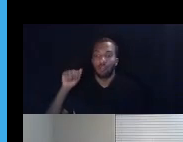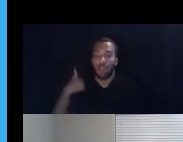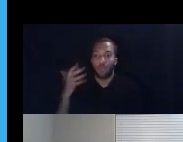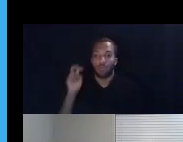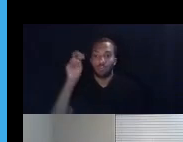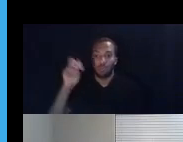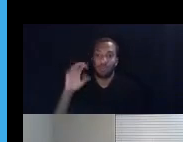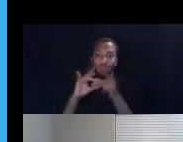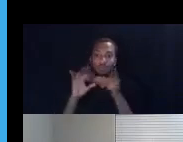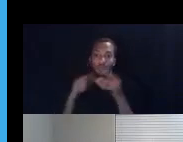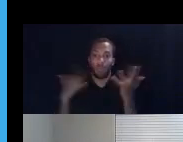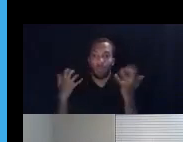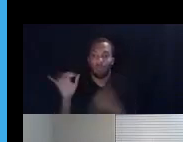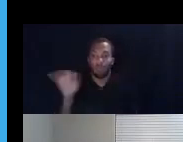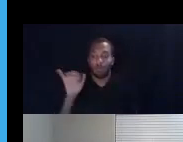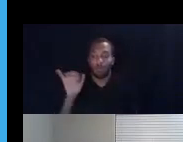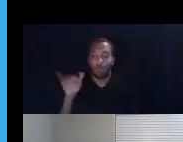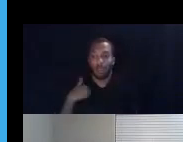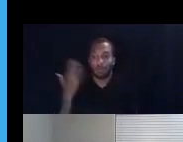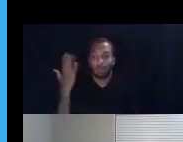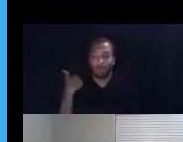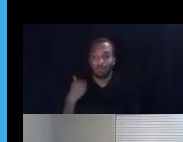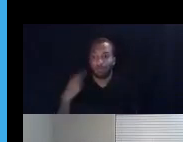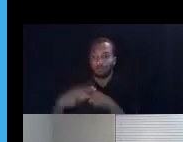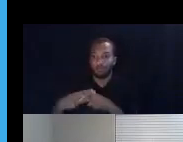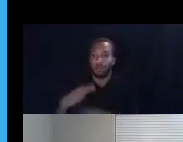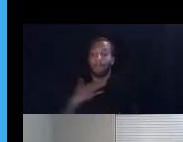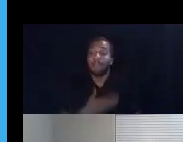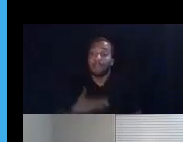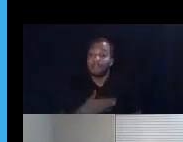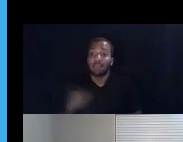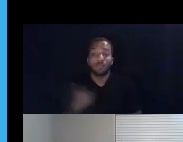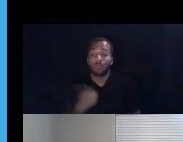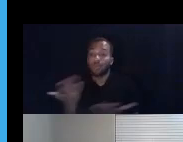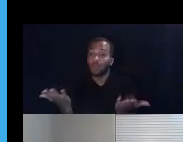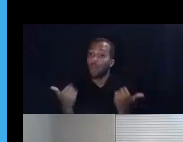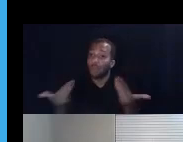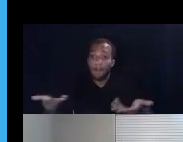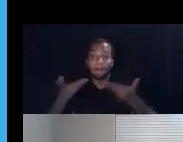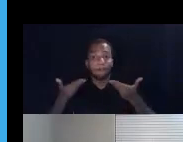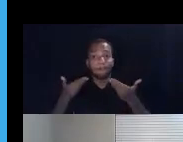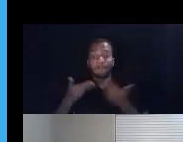I would say, as I mentioned, please, please, we welcome applications for our community grants program.